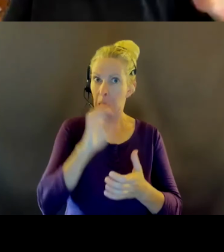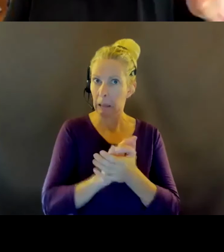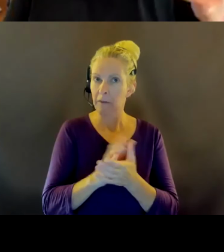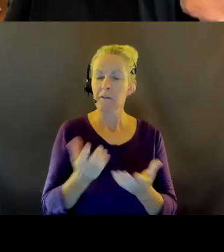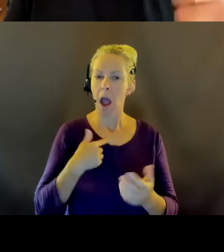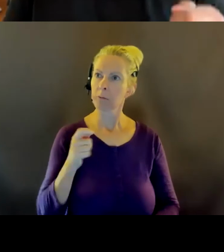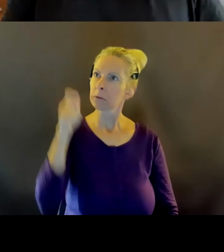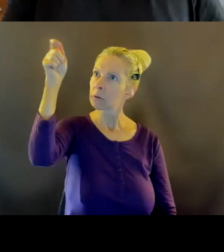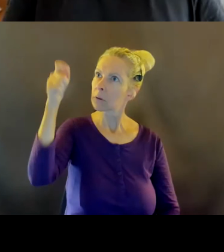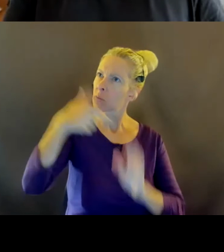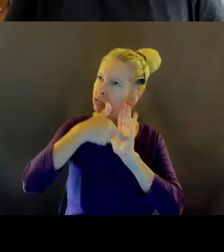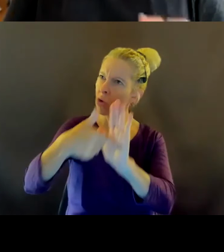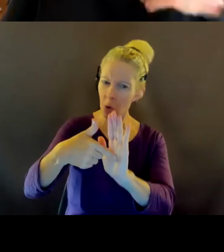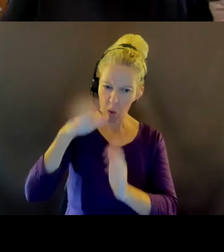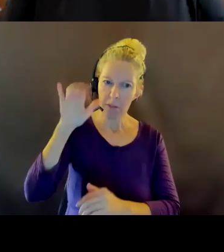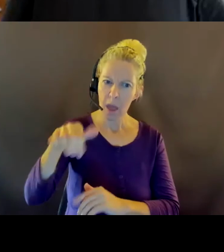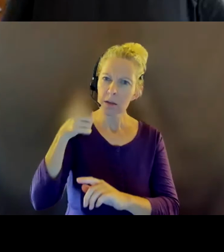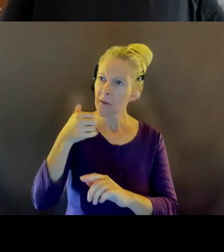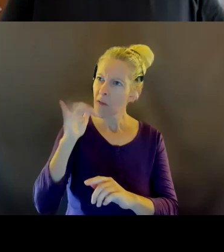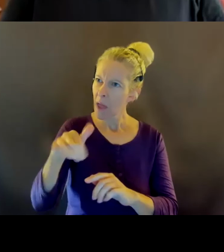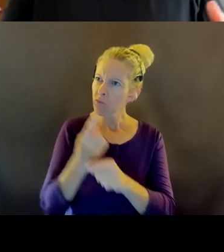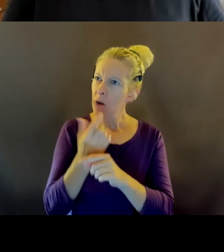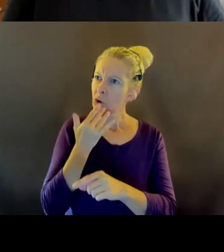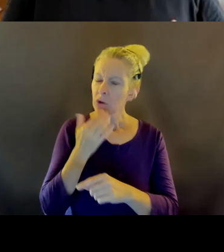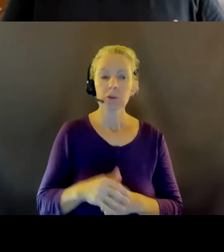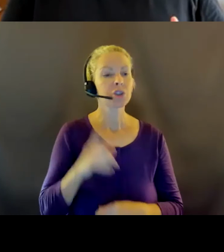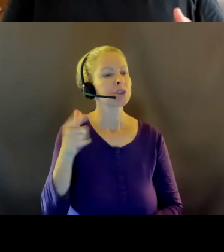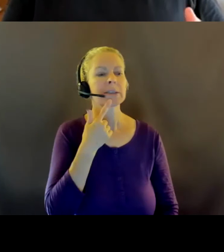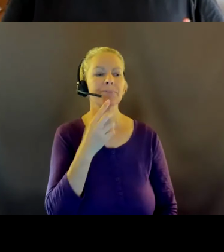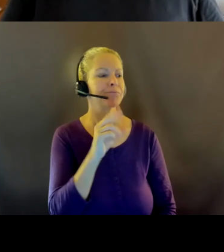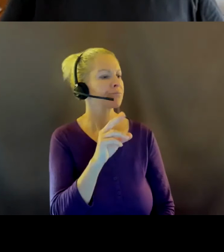I raised it to her as well. Manitoba needed to be in green.